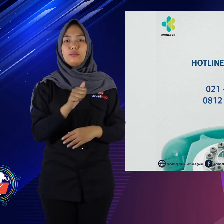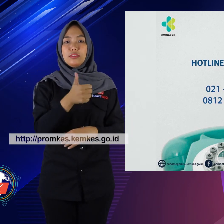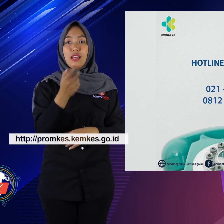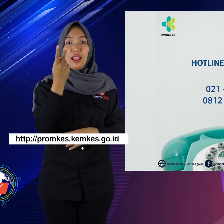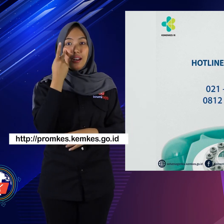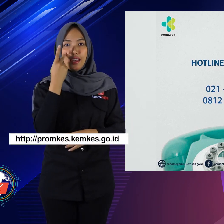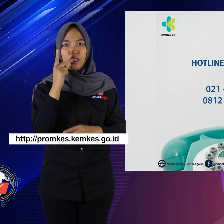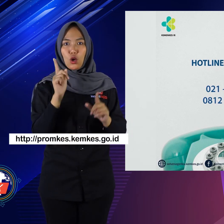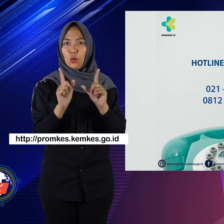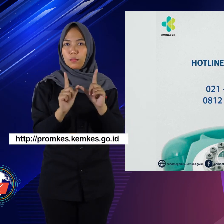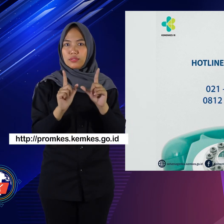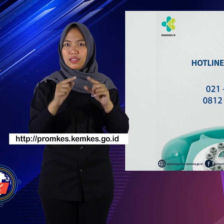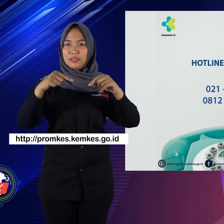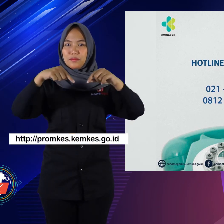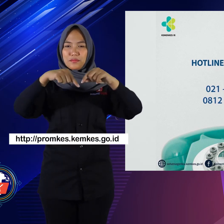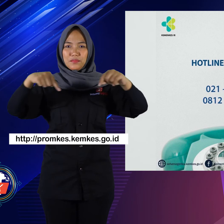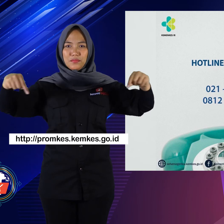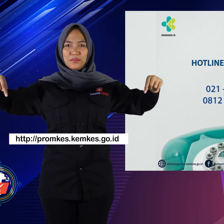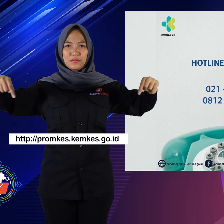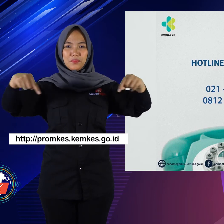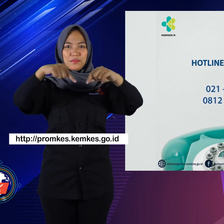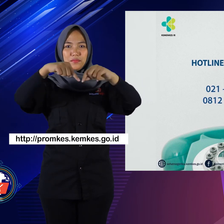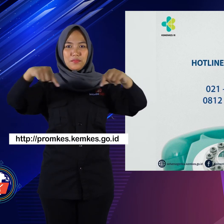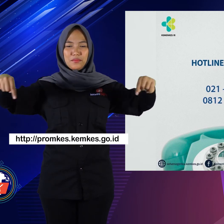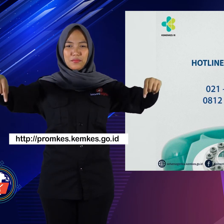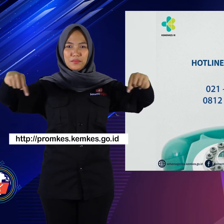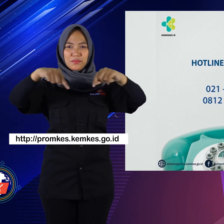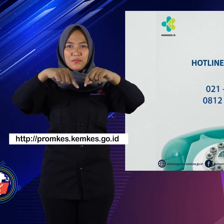you can see the website below.